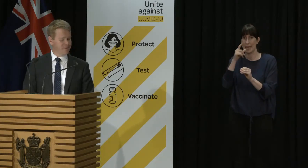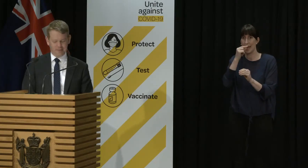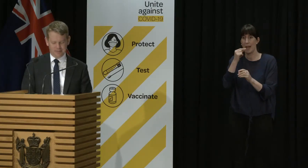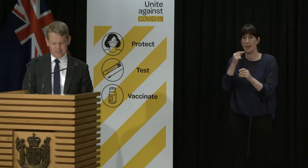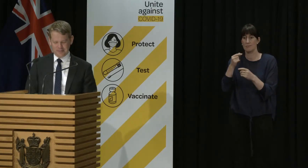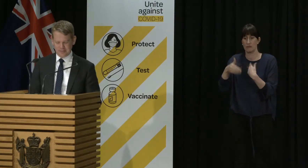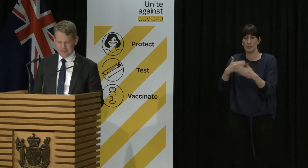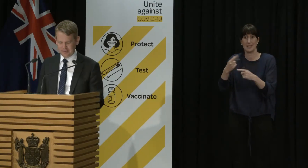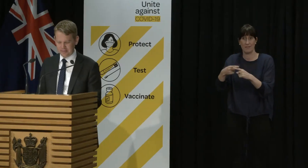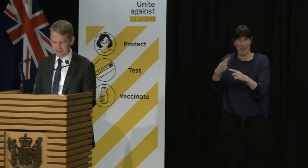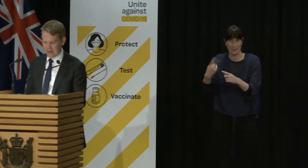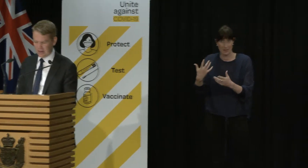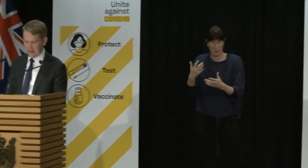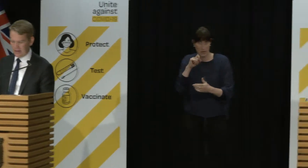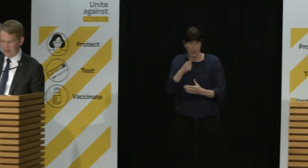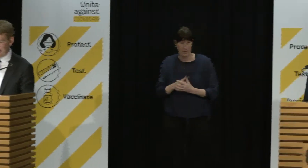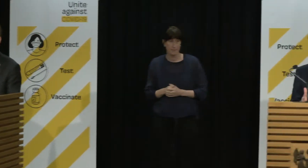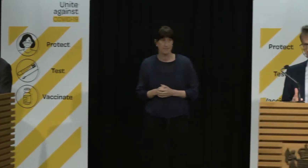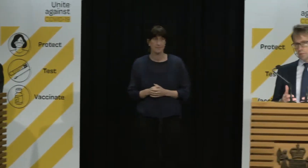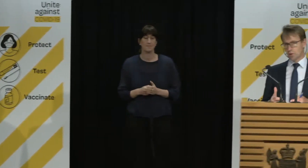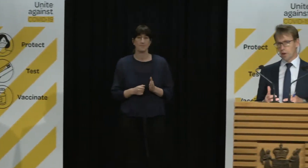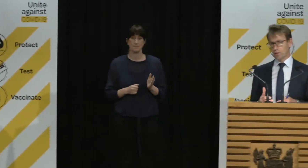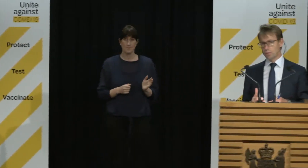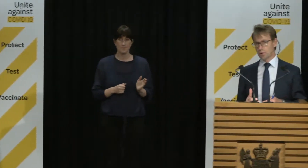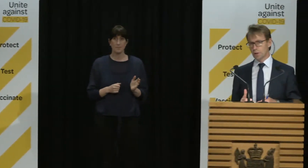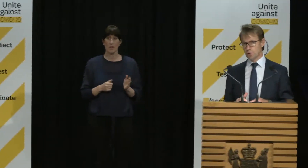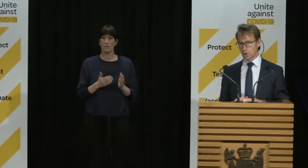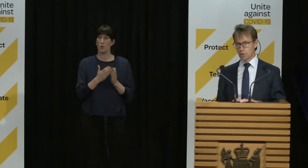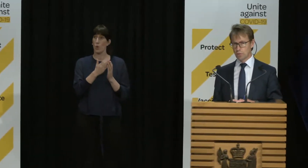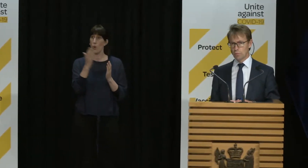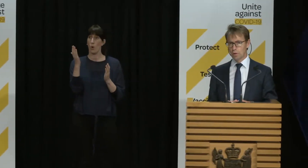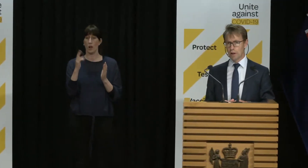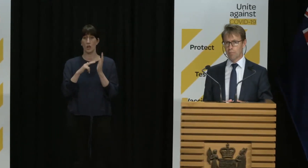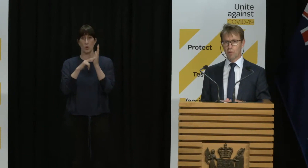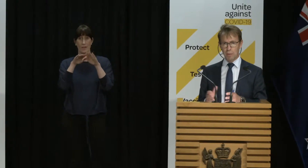Will you be prioritising te test from the far north, and where exactly are tests taken and the fan off going to be